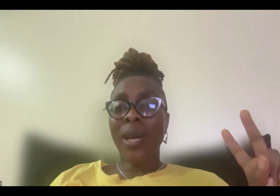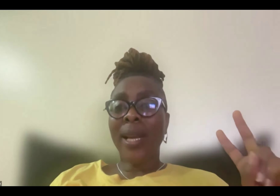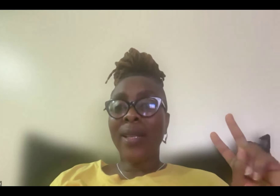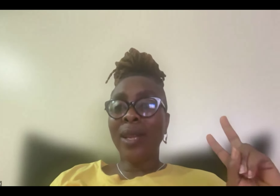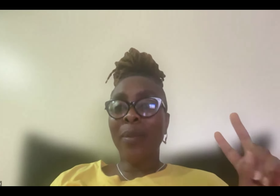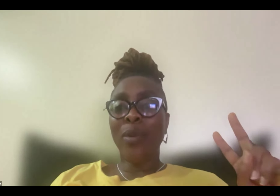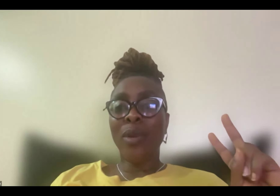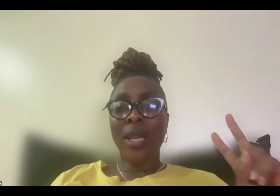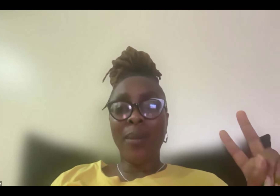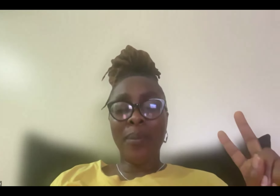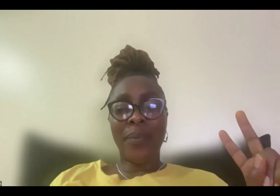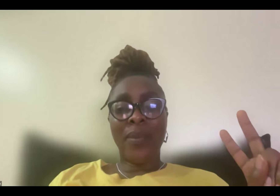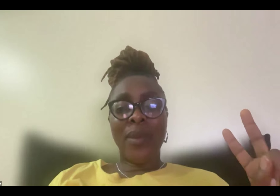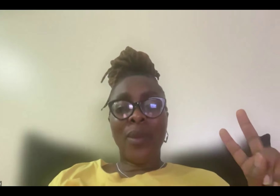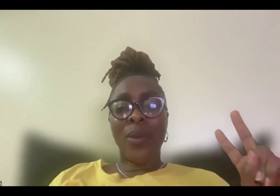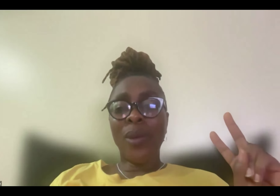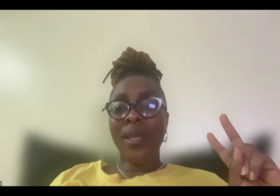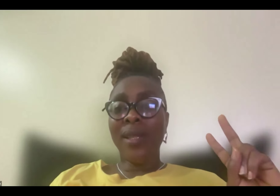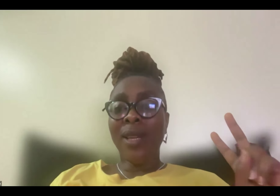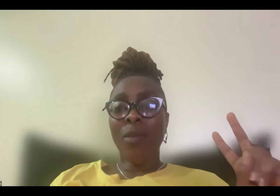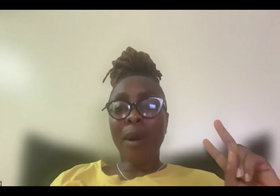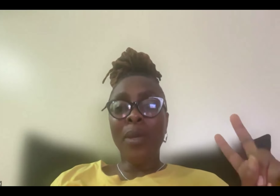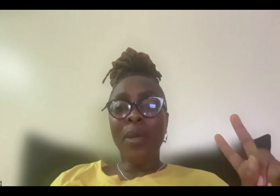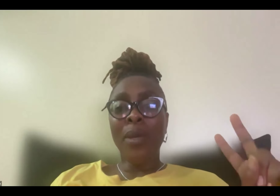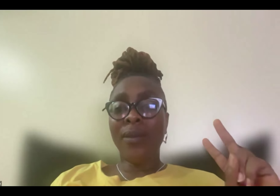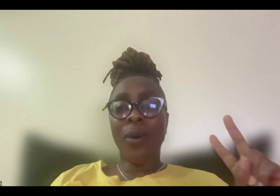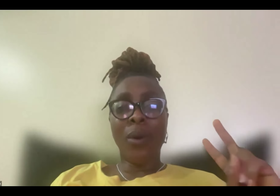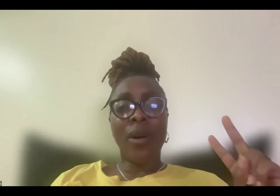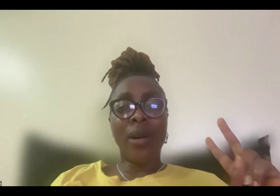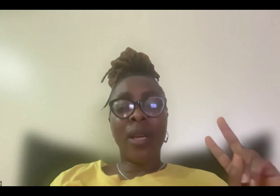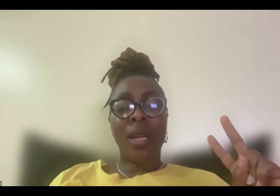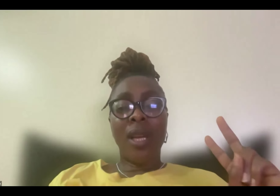sola bakre: So I can help you Rename. sola bakre: who is tech. Remember, we need this for?